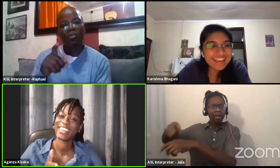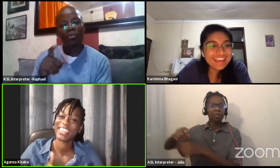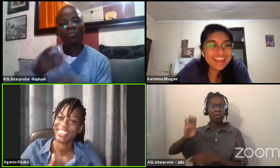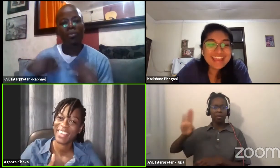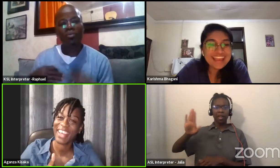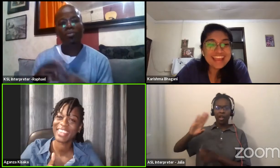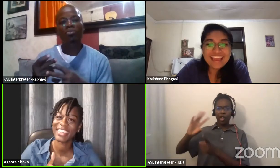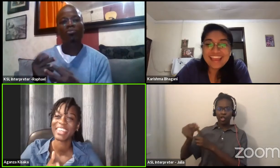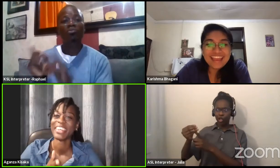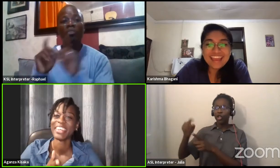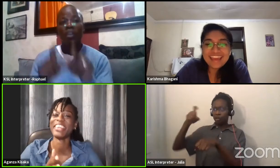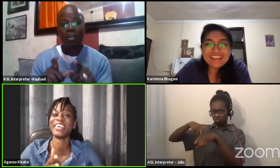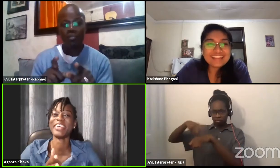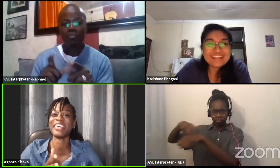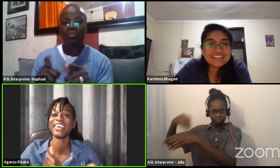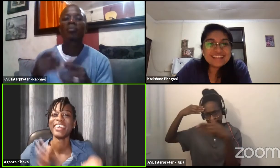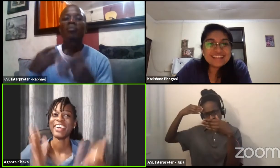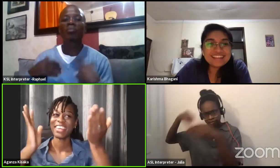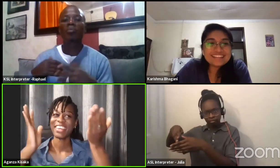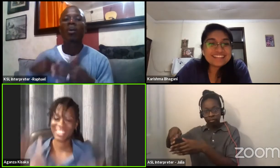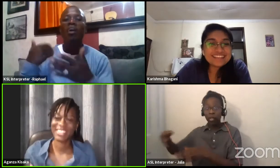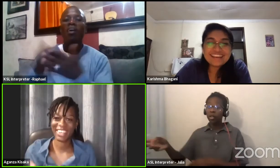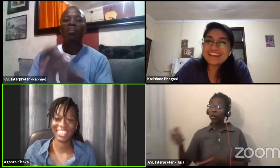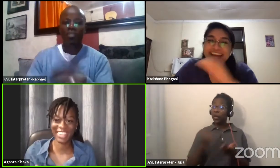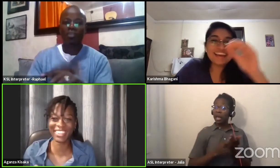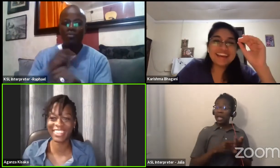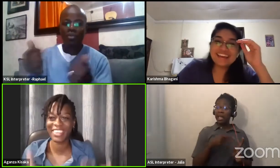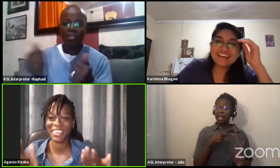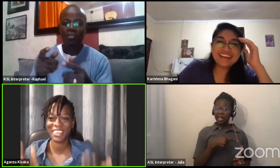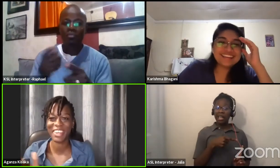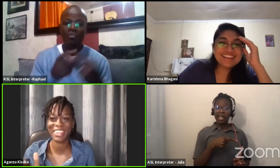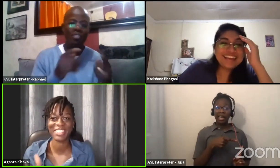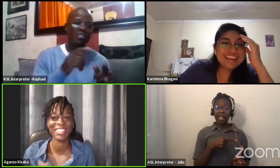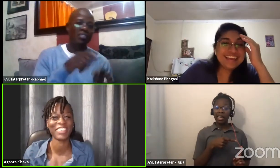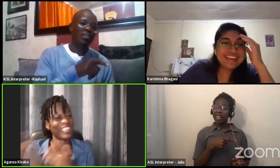And then in Uganda, you start your rehearsal.